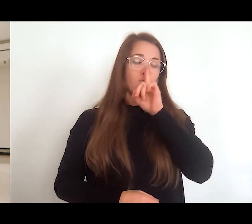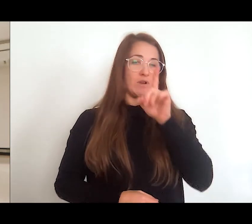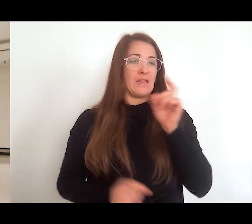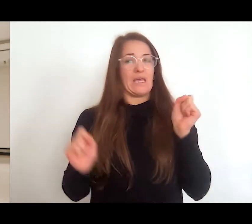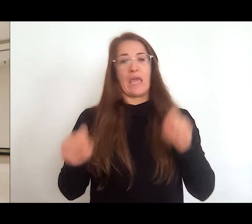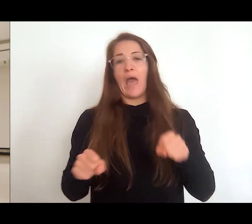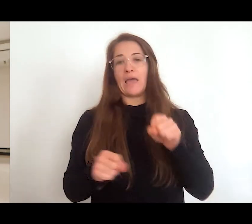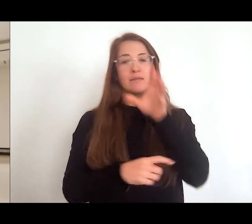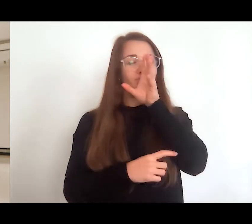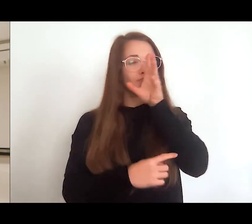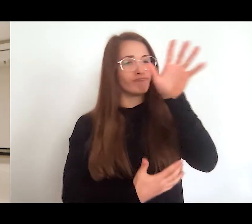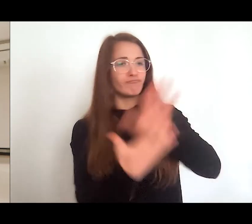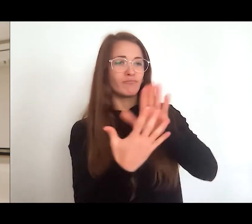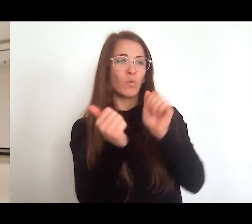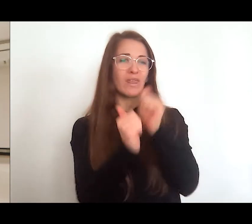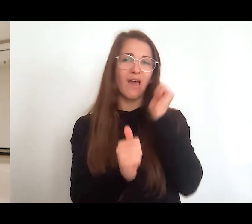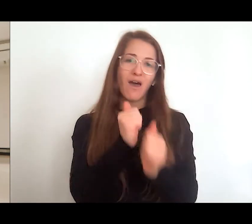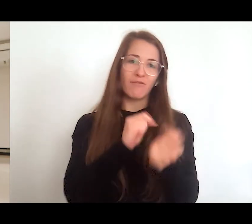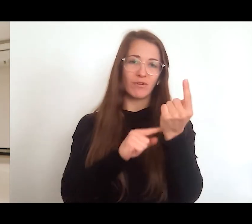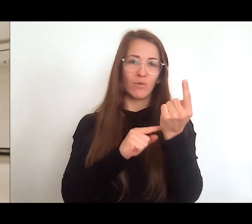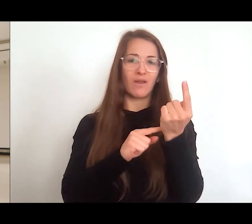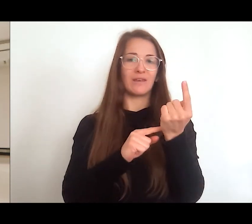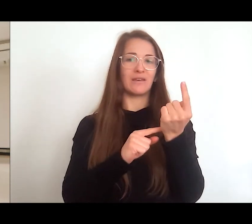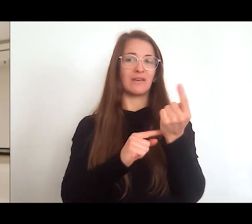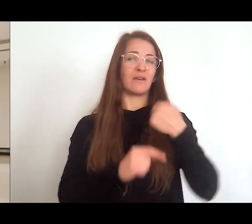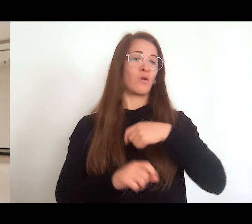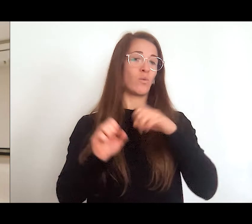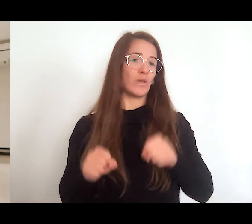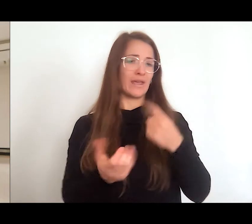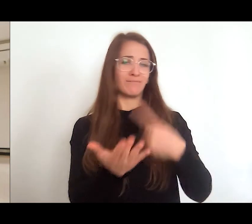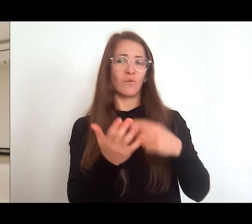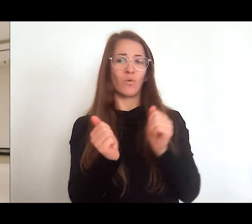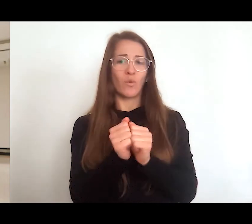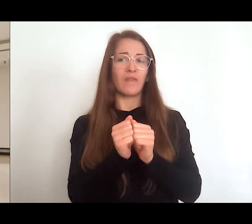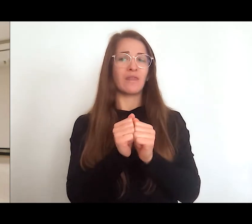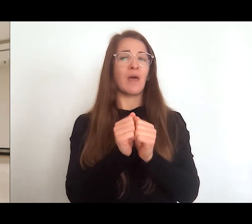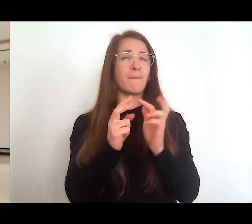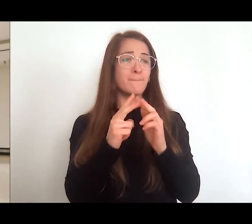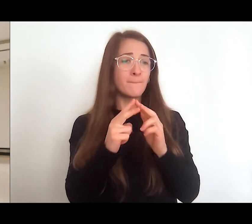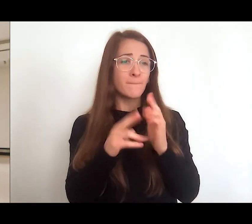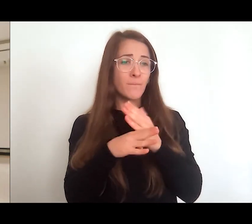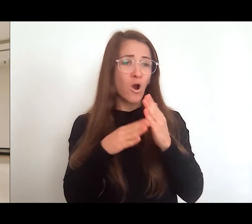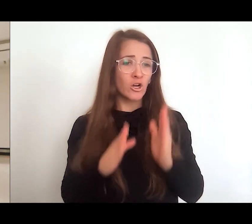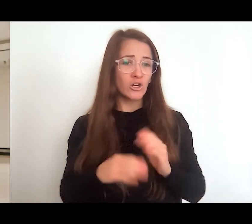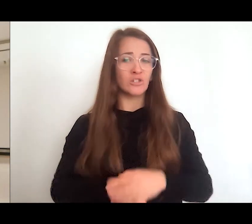WE JUST REALLY, WE GET TO TALK TO EVERYONE. WE GET TO TALK TO EVEN ALL THE